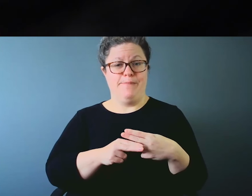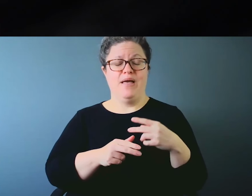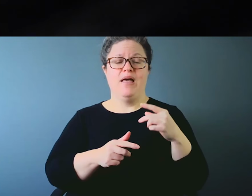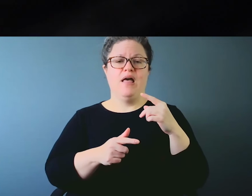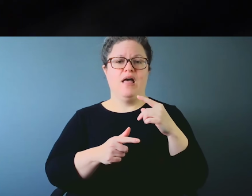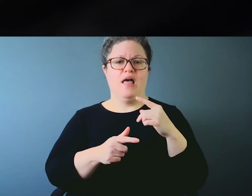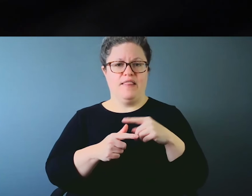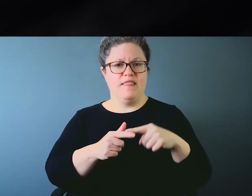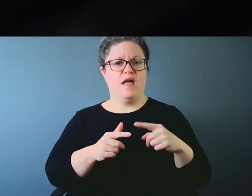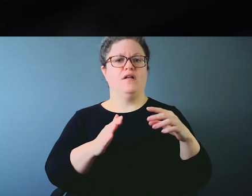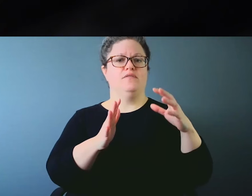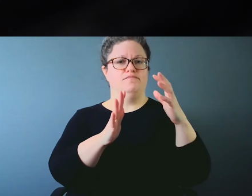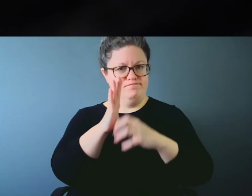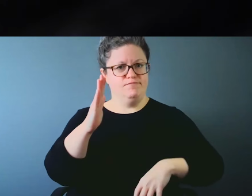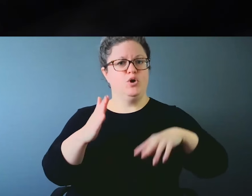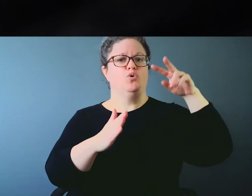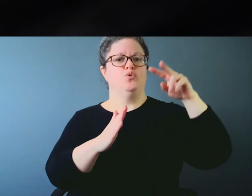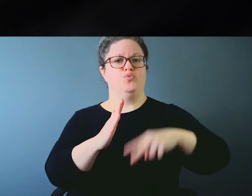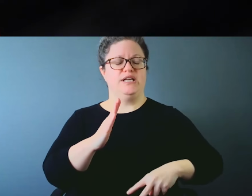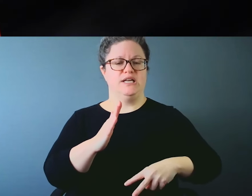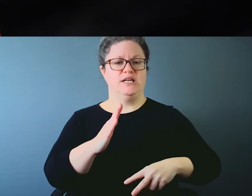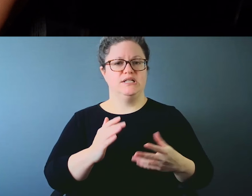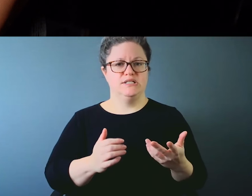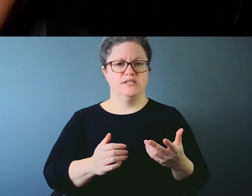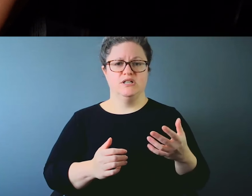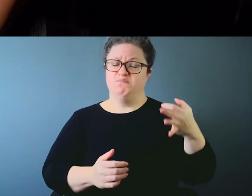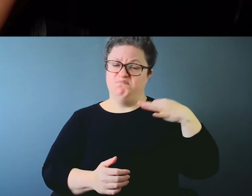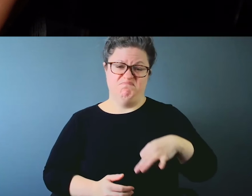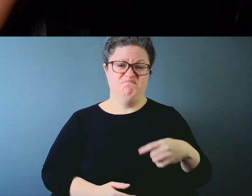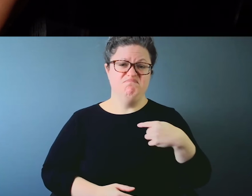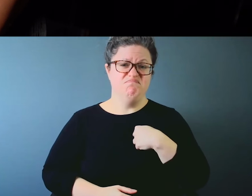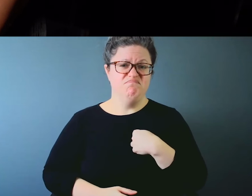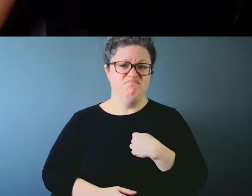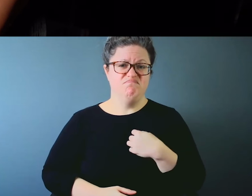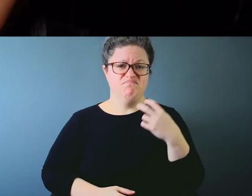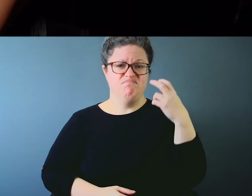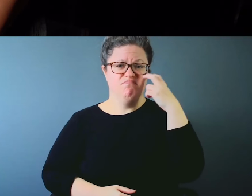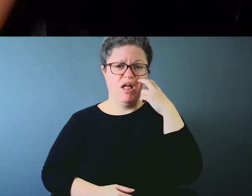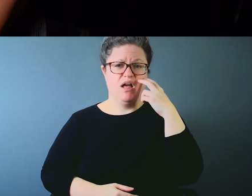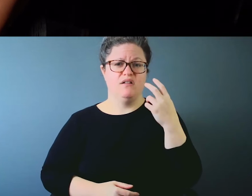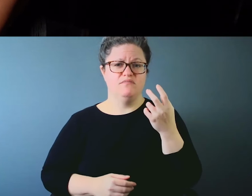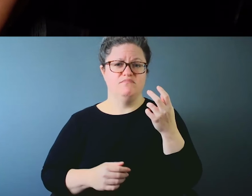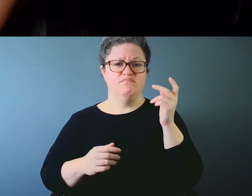would say their name and then say their part. And that's good for blind and visually impaired folk,